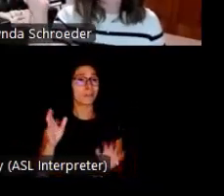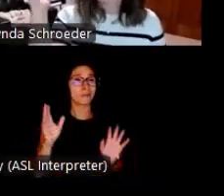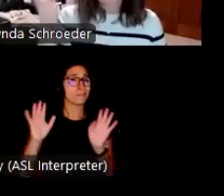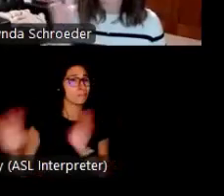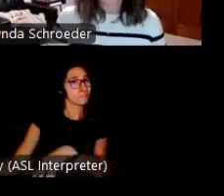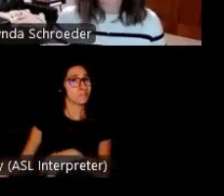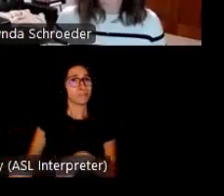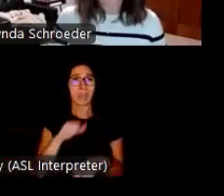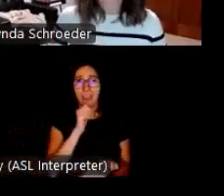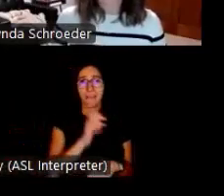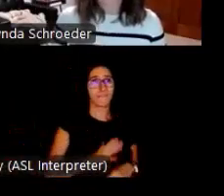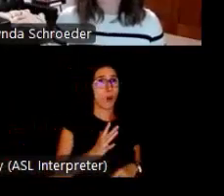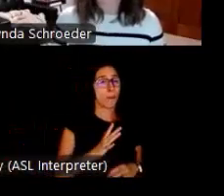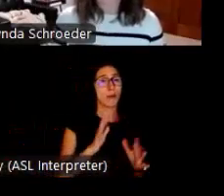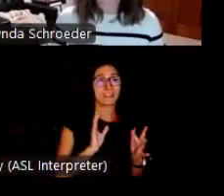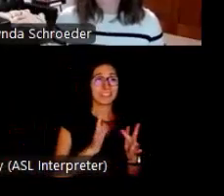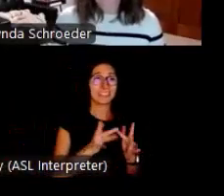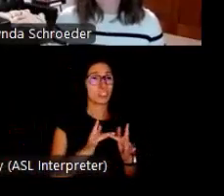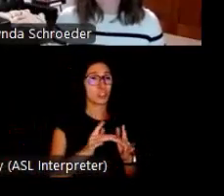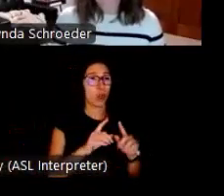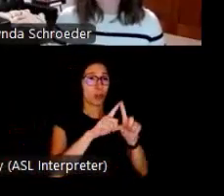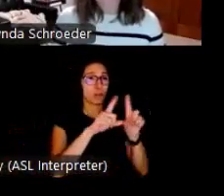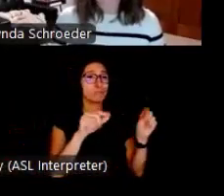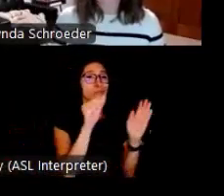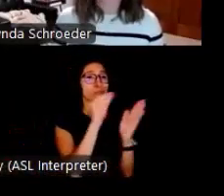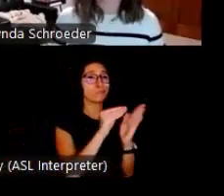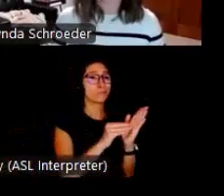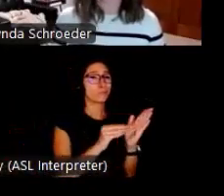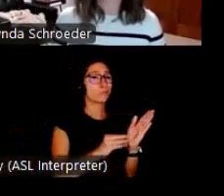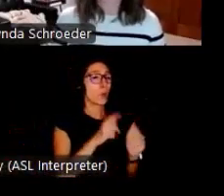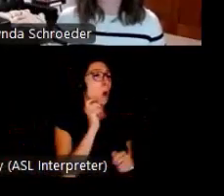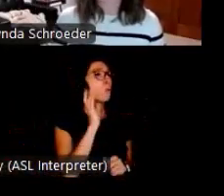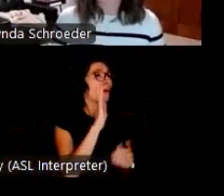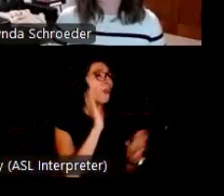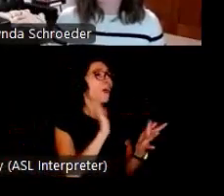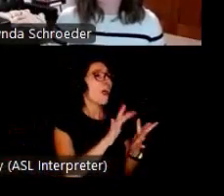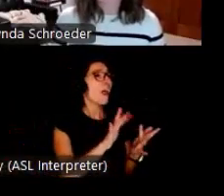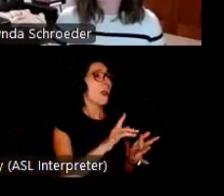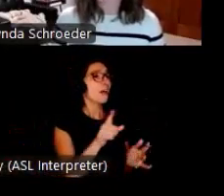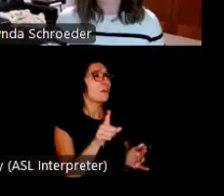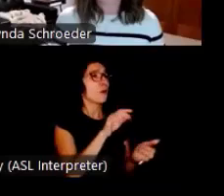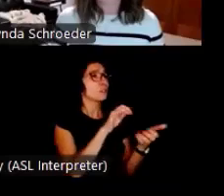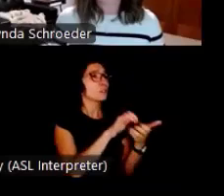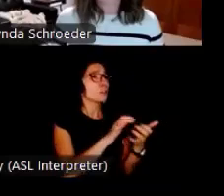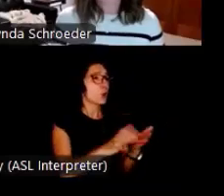sticky note where you have a running list of partners you're going to reach out to and when you plan to reach them.